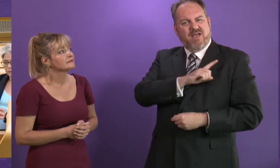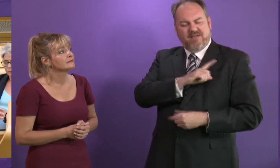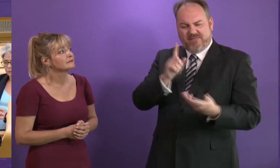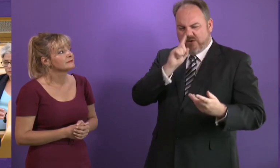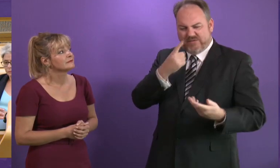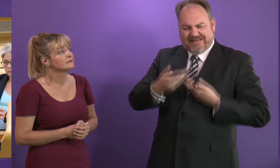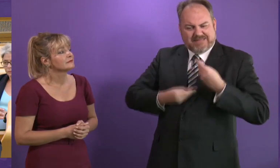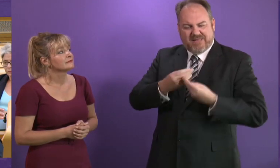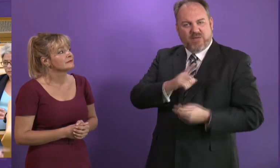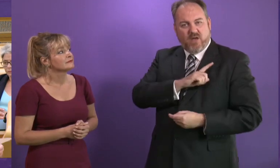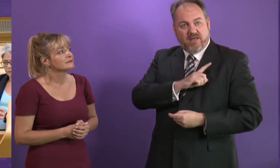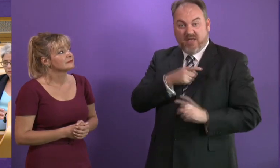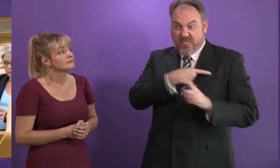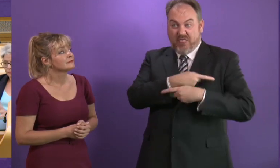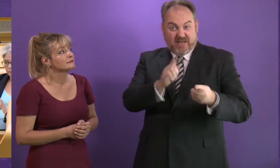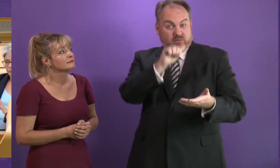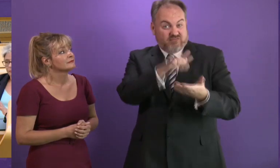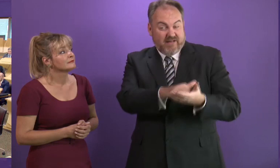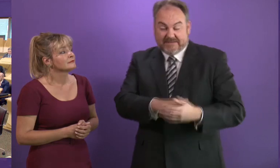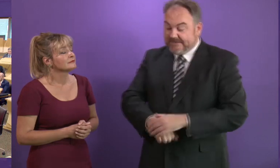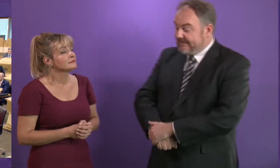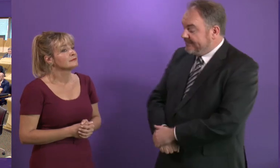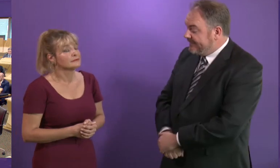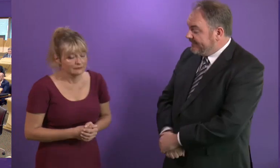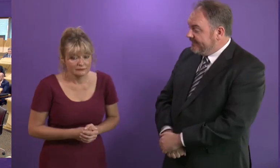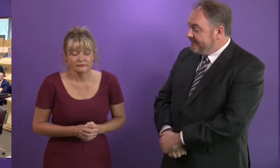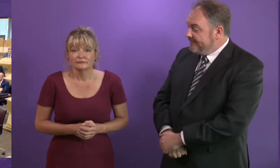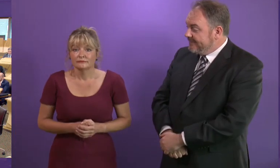The First Minister (Nicola Sturgeon):